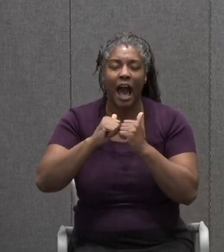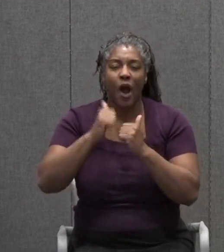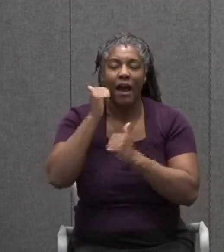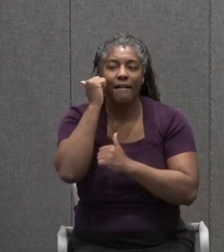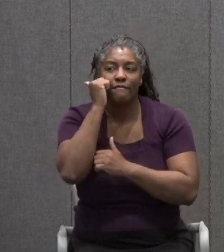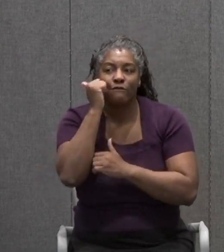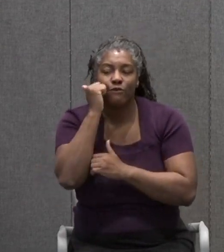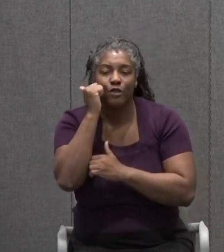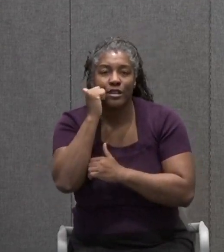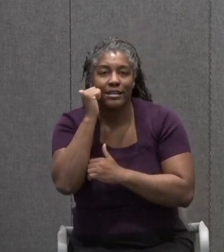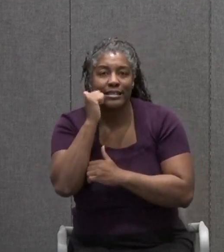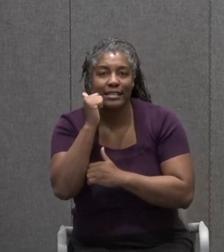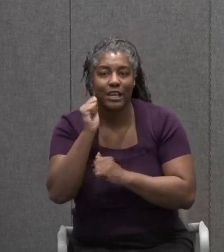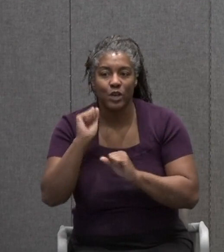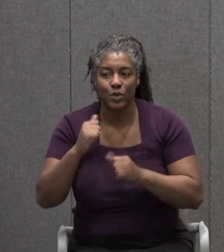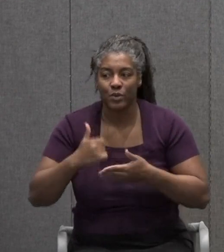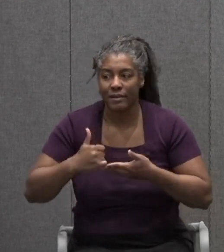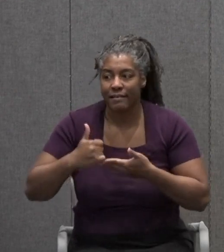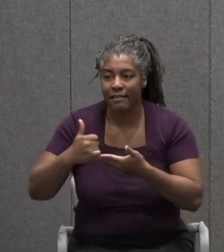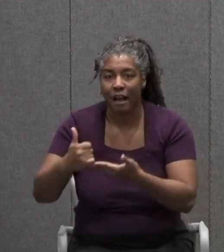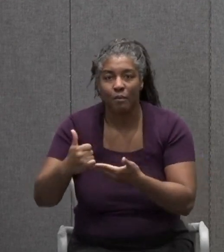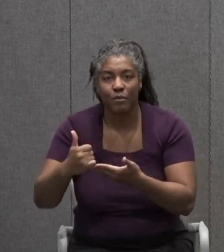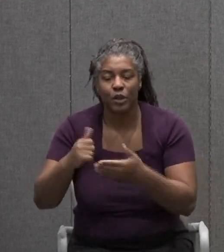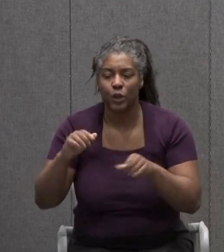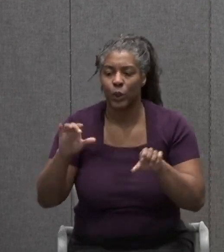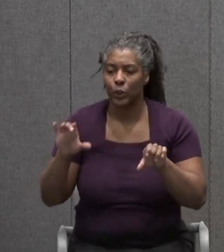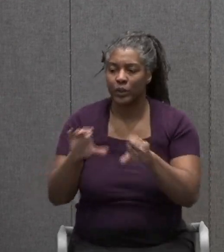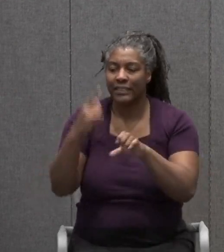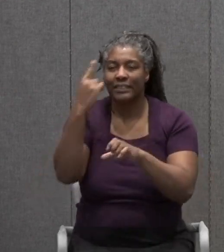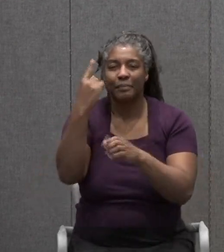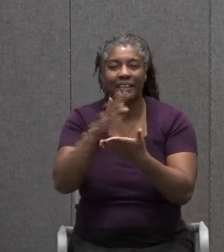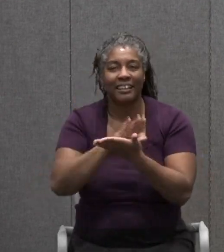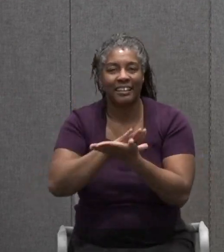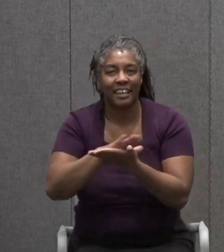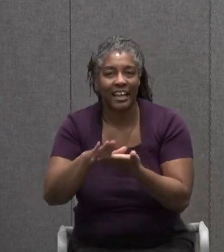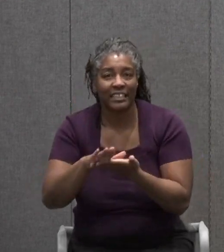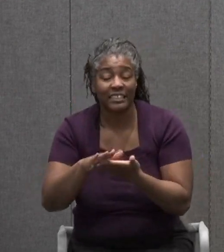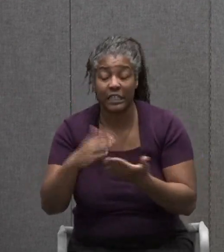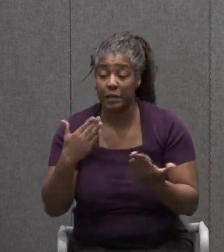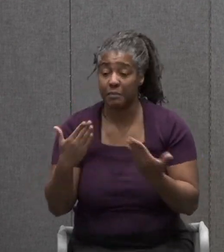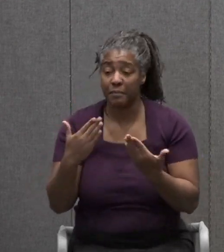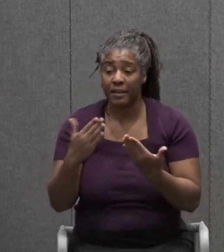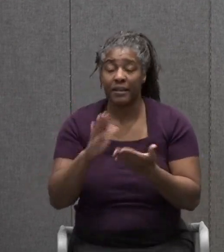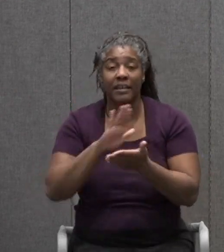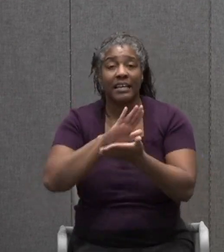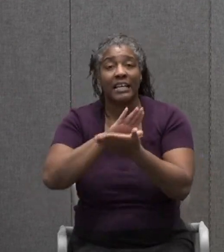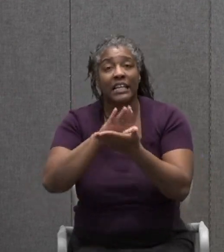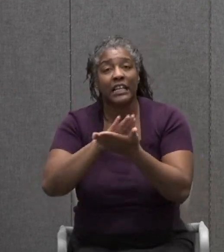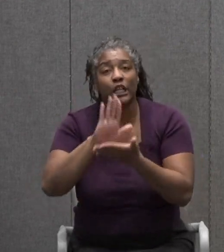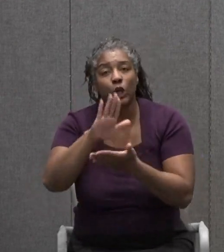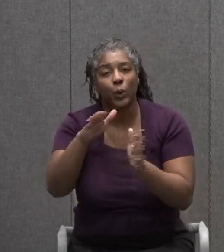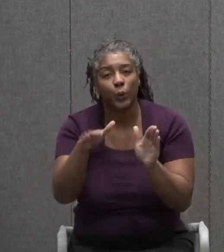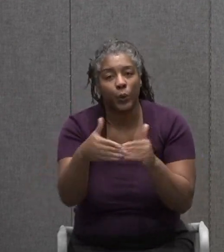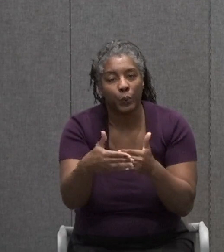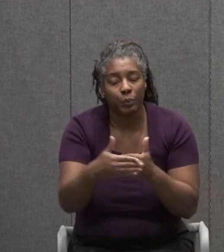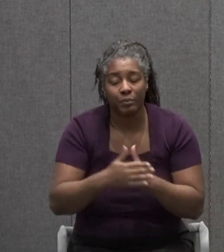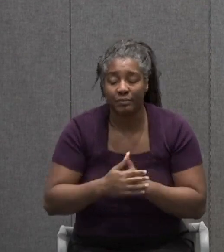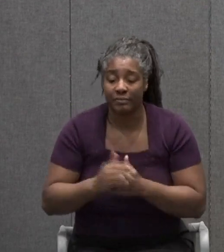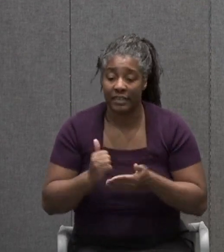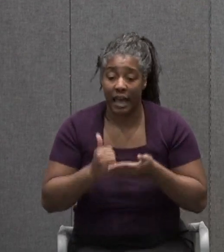like maybe clean your room, or maybe do the dishes or maybe if your brother or sisters doing yoga